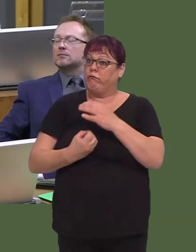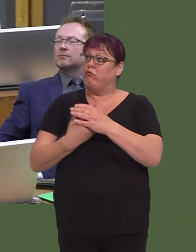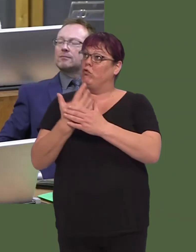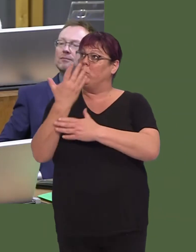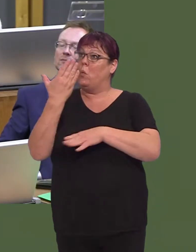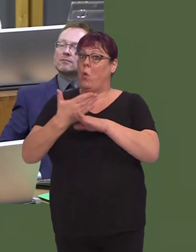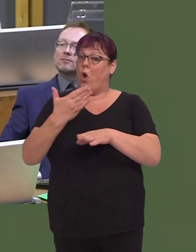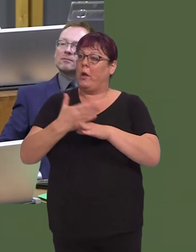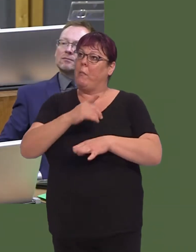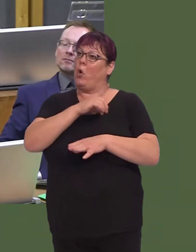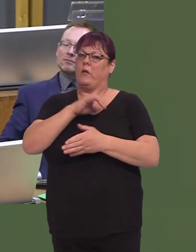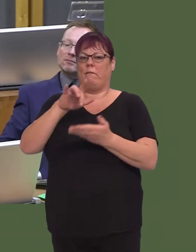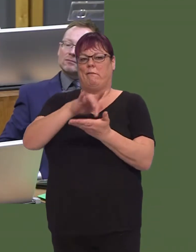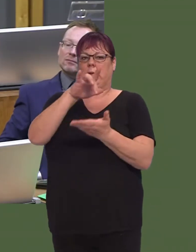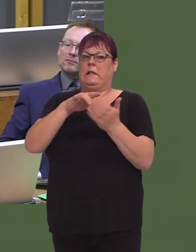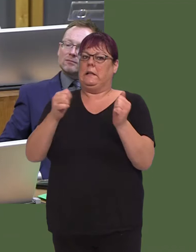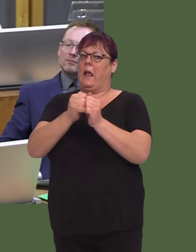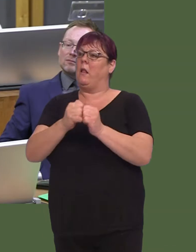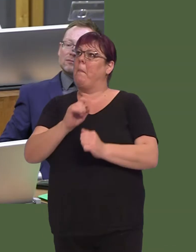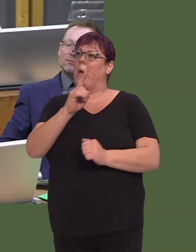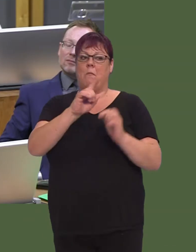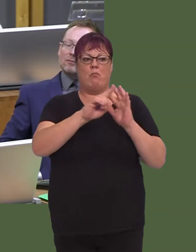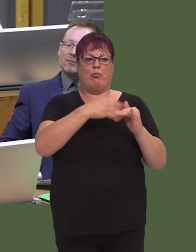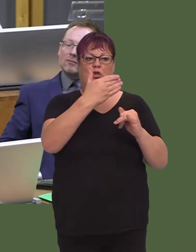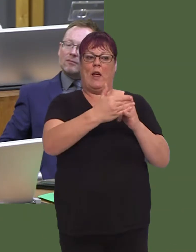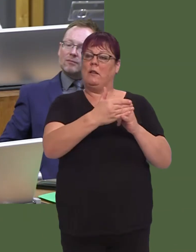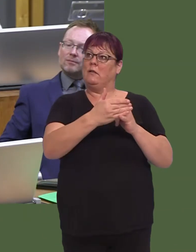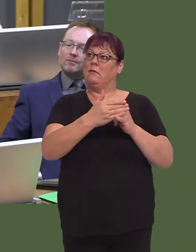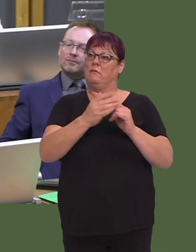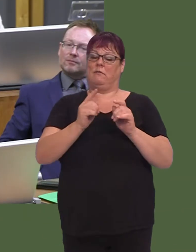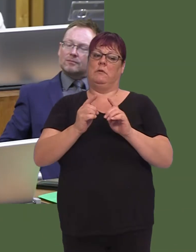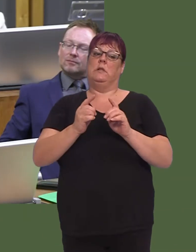work at the moment, not least through the city deal, but Bridgend, as you know, is on